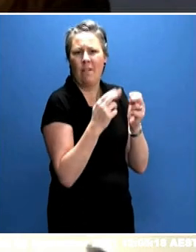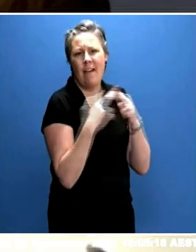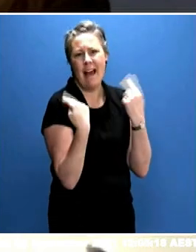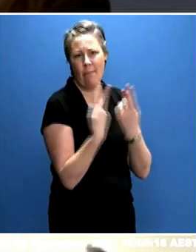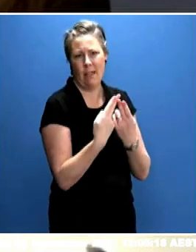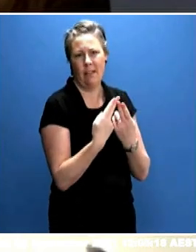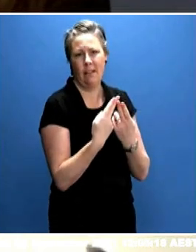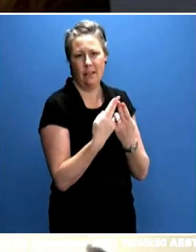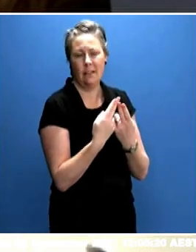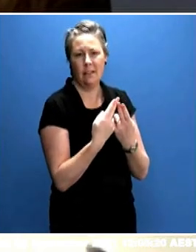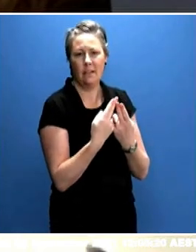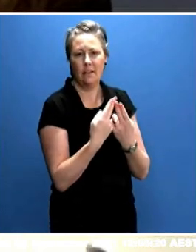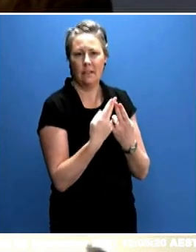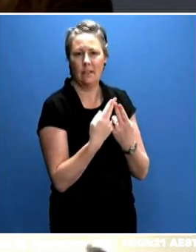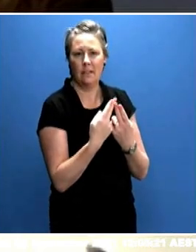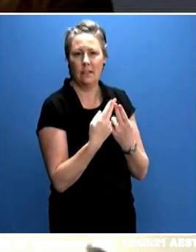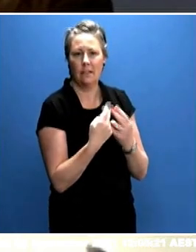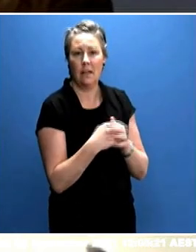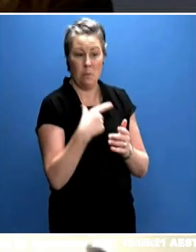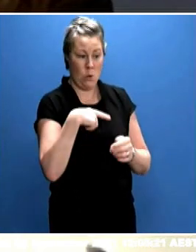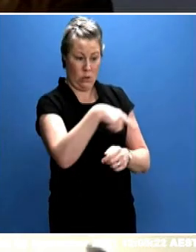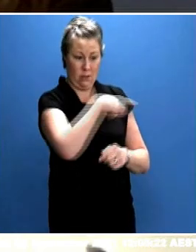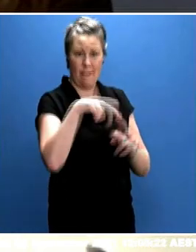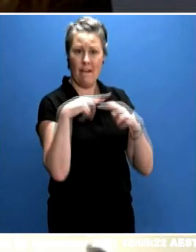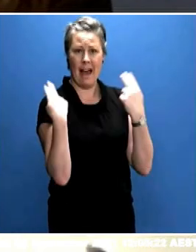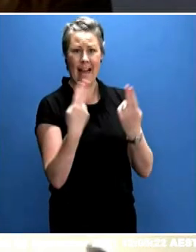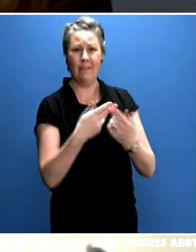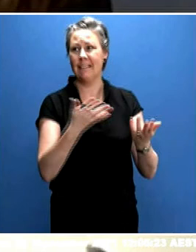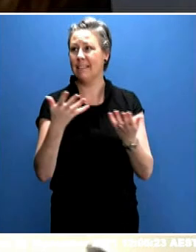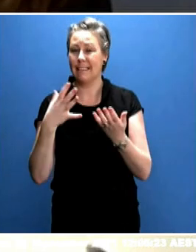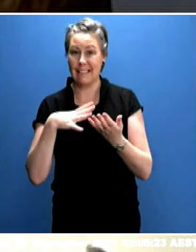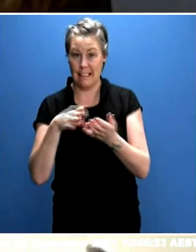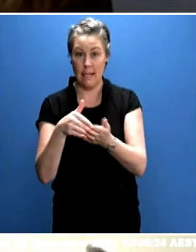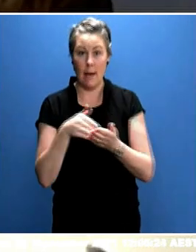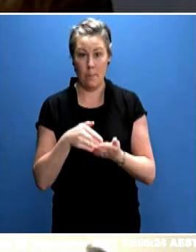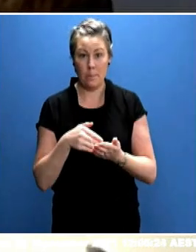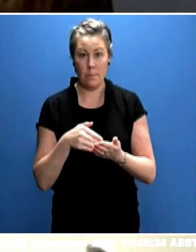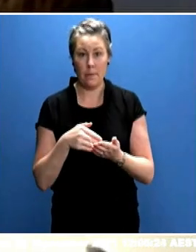These families are crying out for help with children.